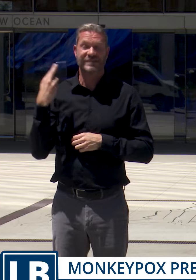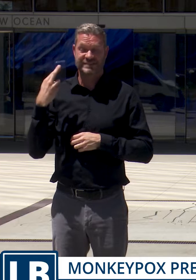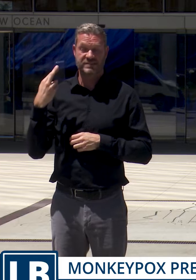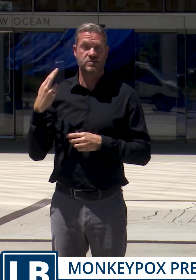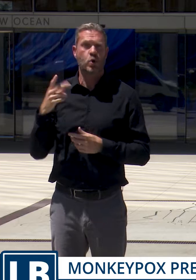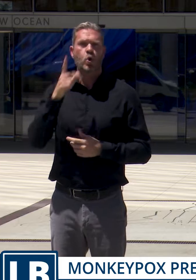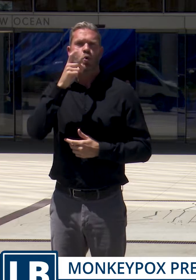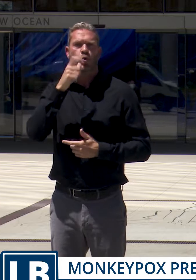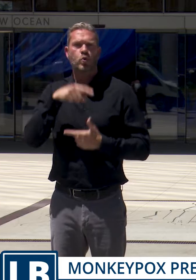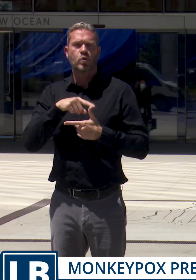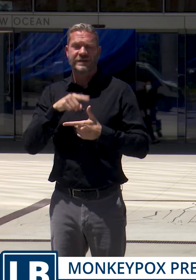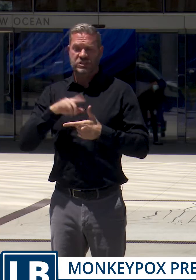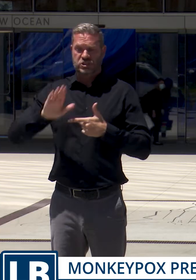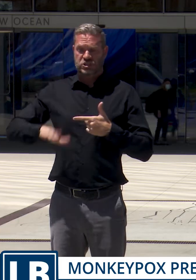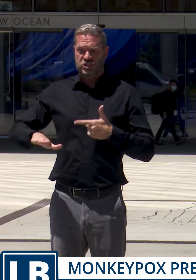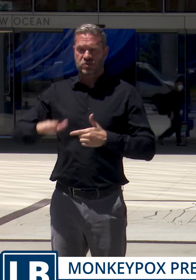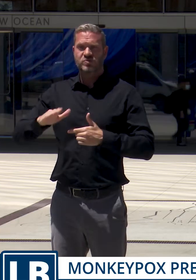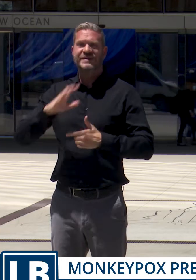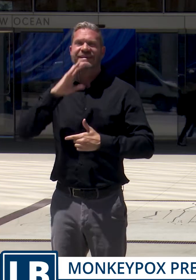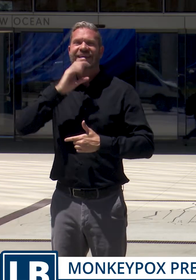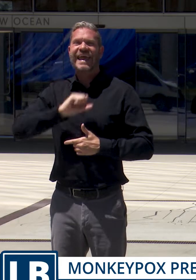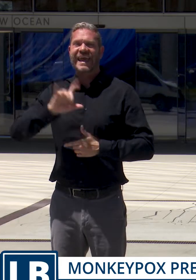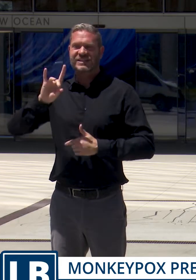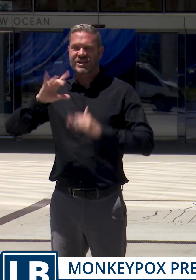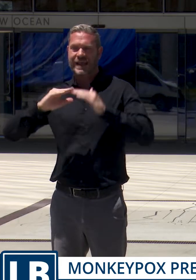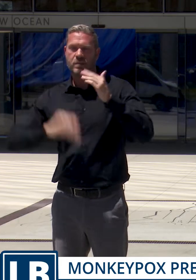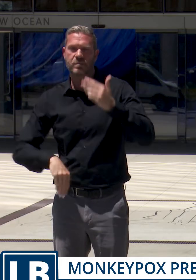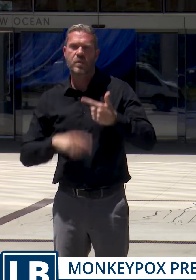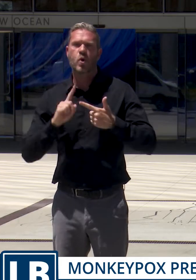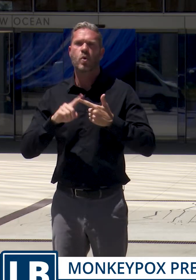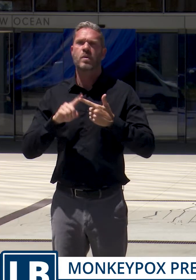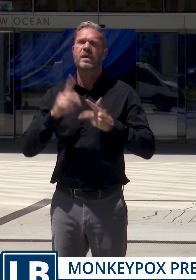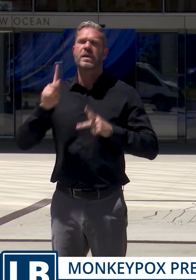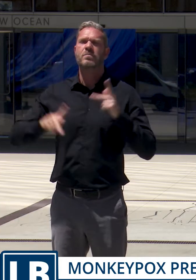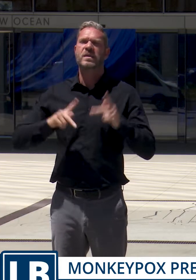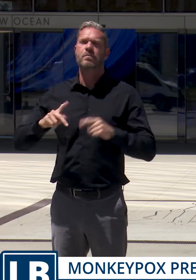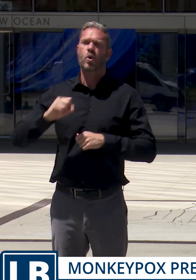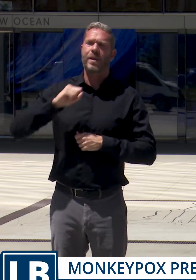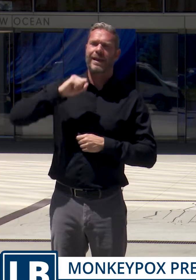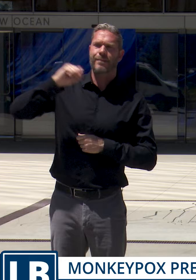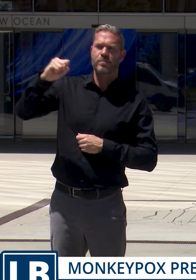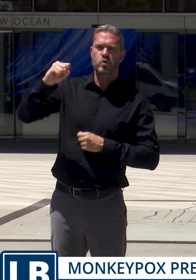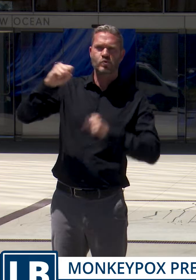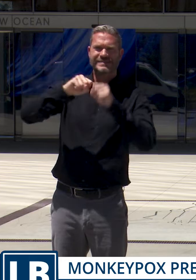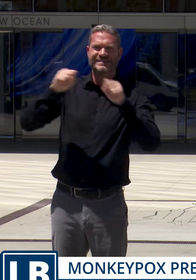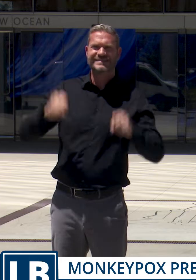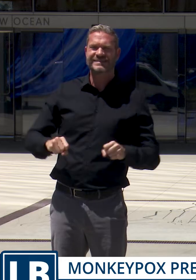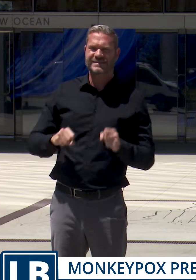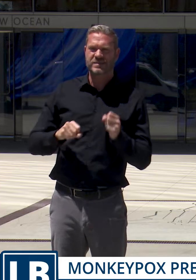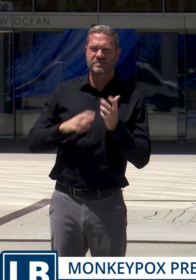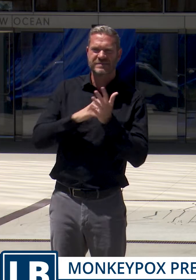of eight people who have weakened immune systems and people with common skin conditions like atopic